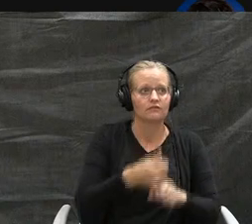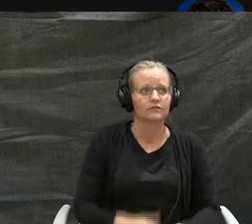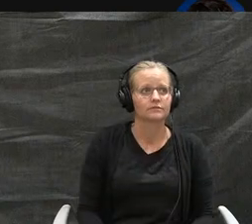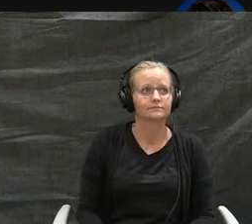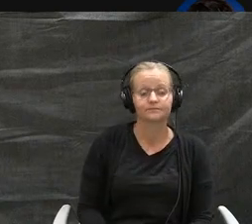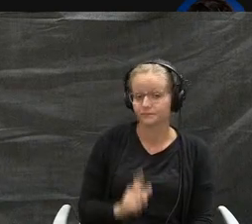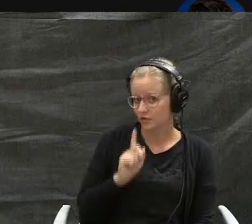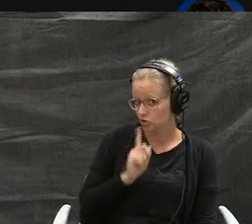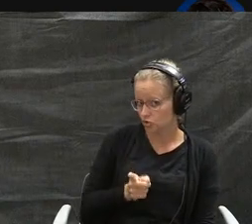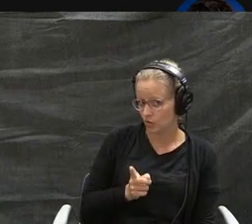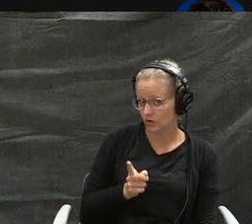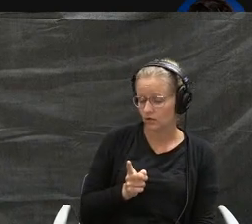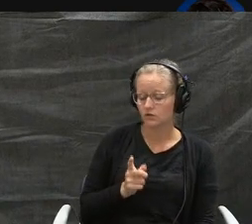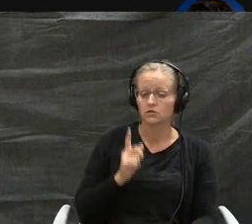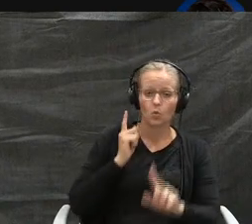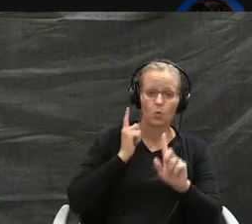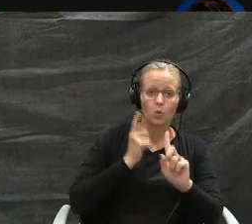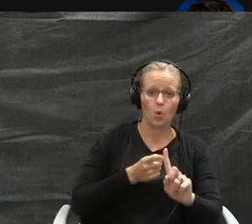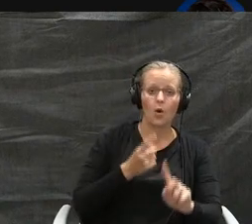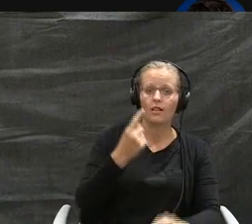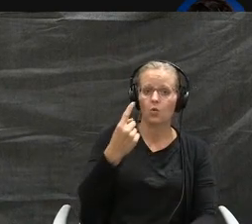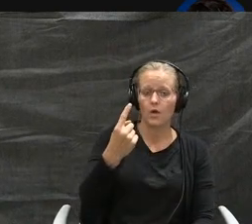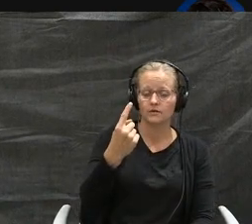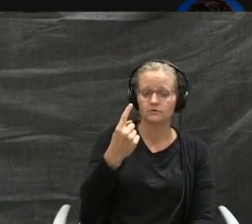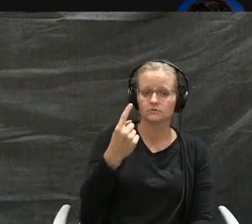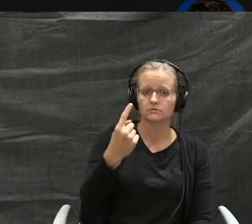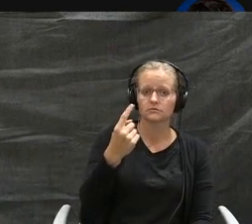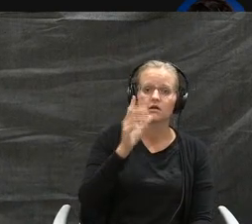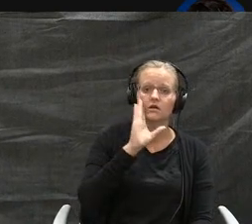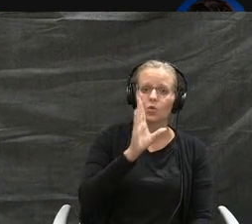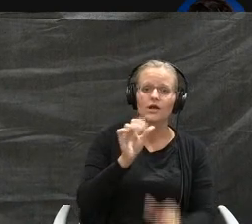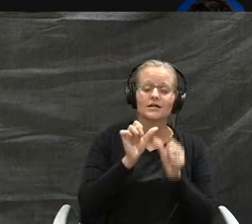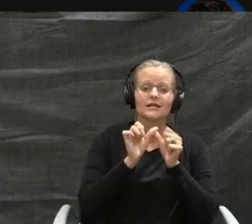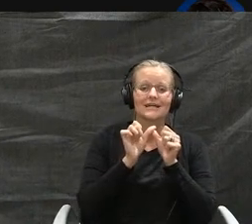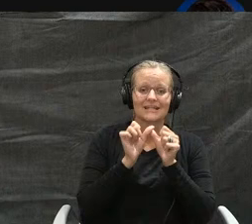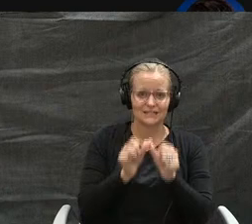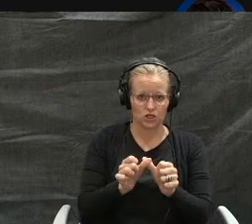Goal number one uhm will continue to be student well